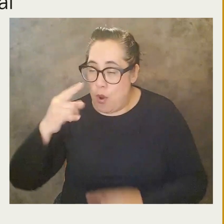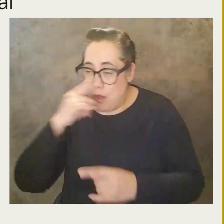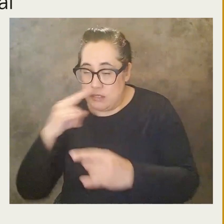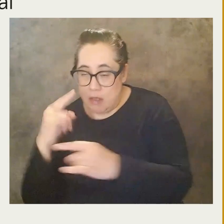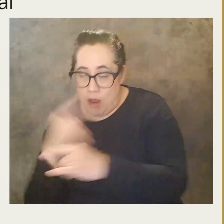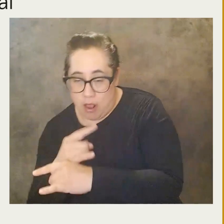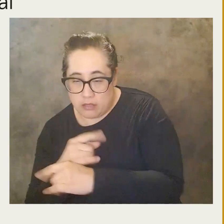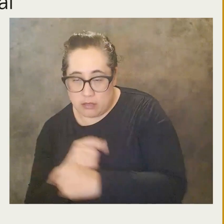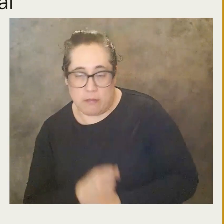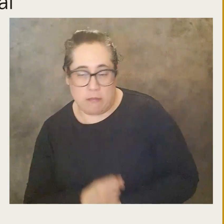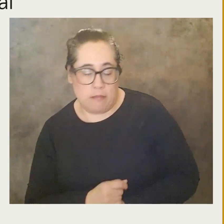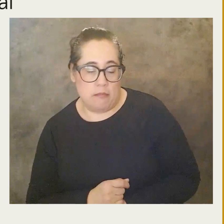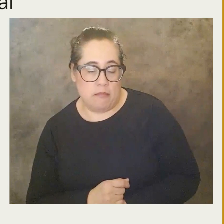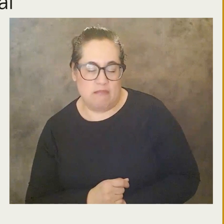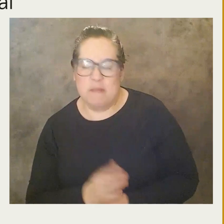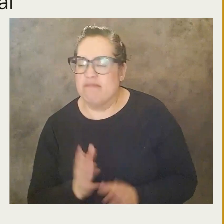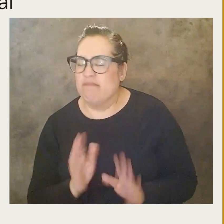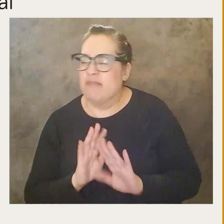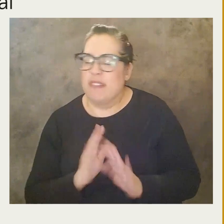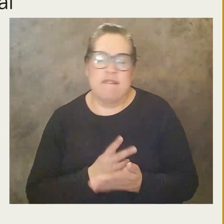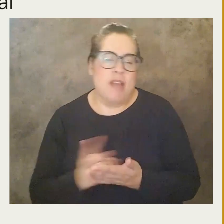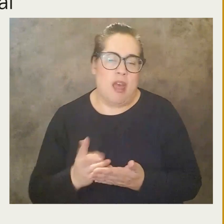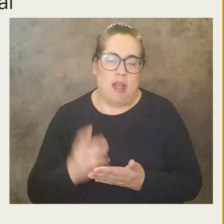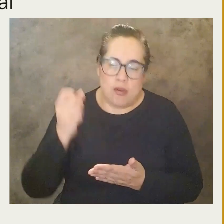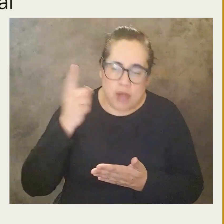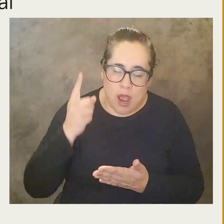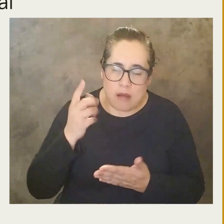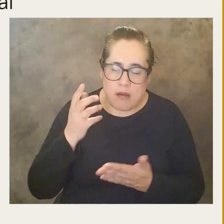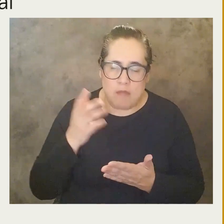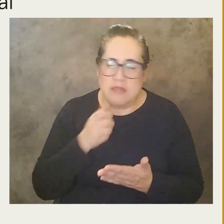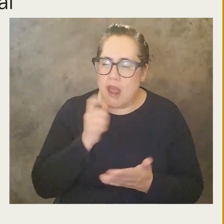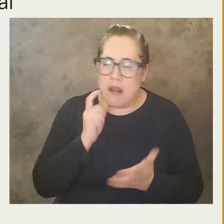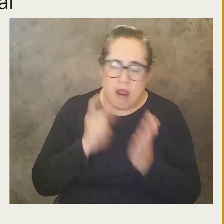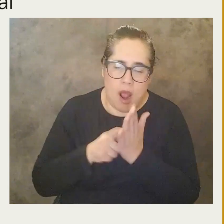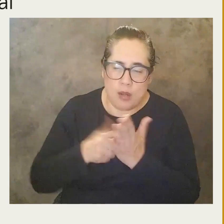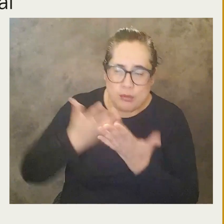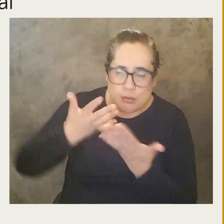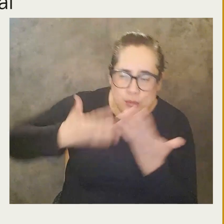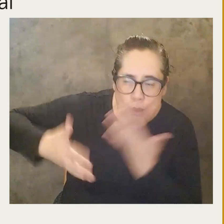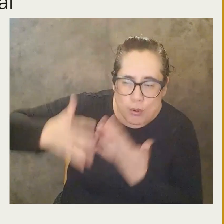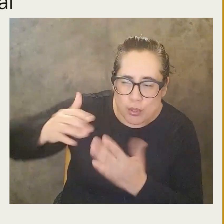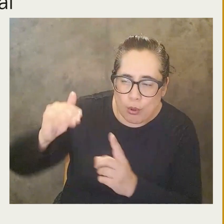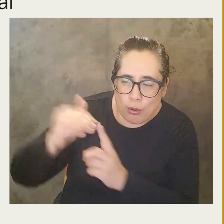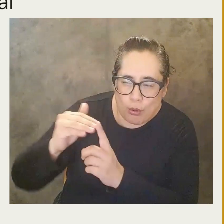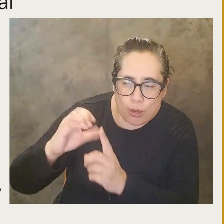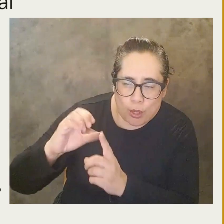sarcasm, fail to understand or ... recognize social cues, or appear awkward,